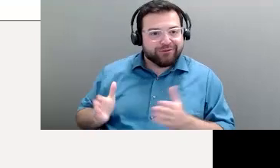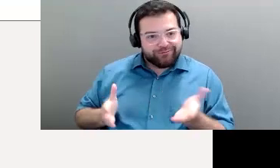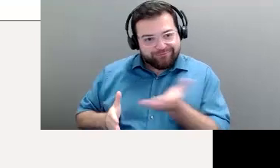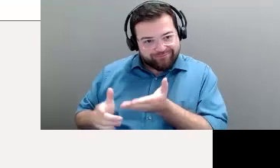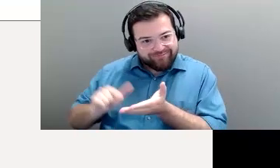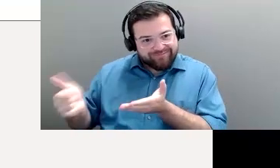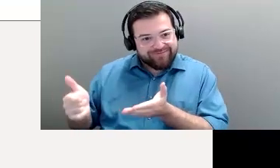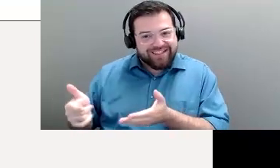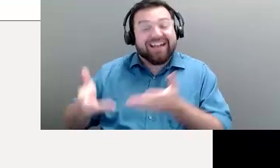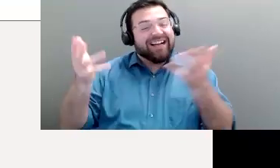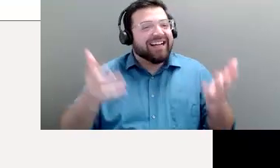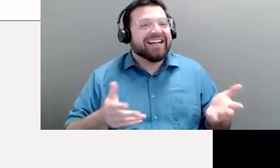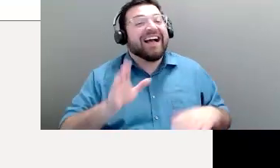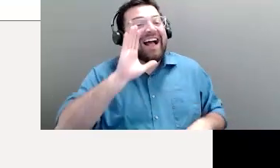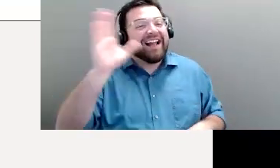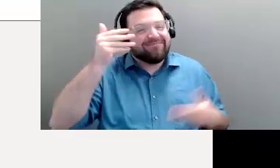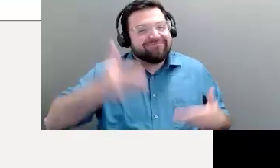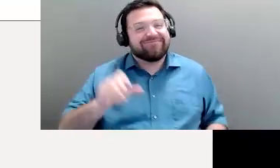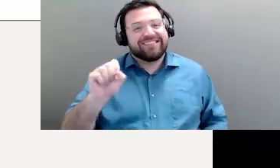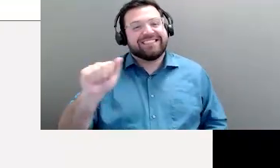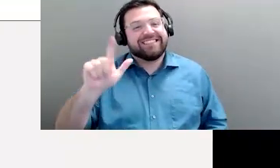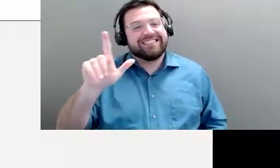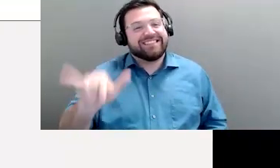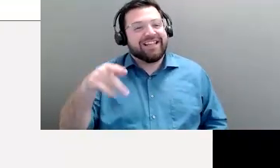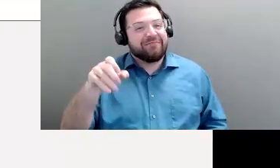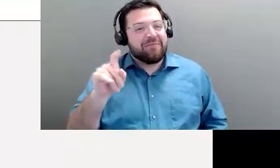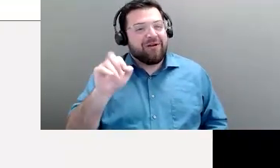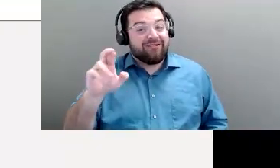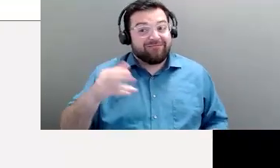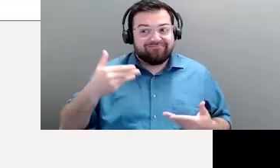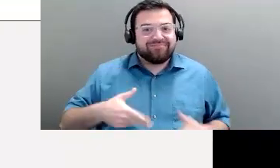Hi, I'm Sally Potter, and I am the interim DE coordinator.